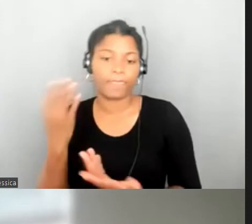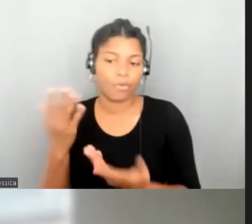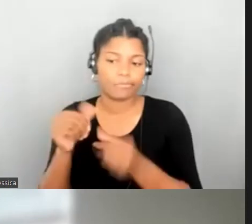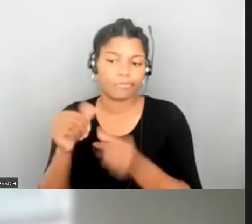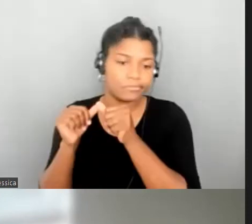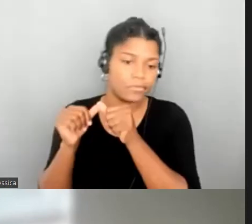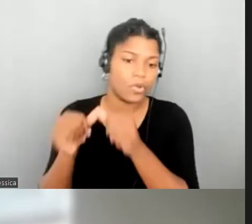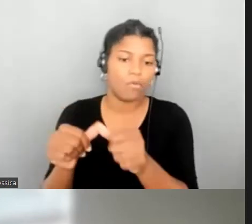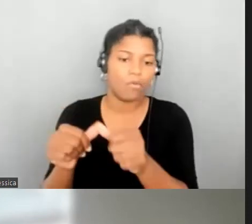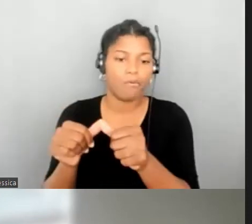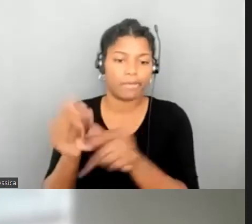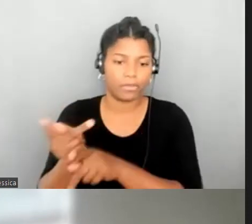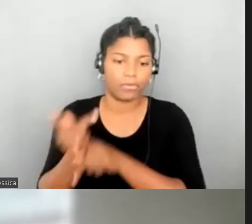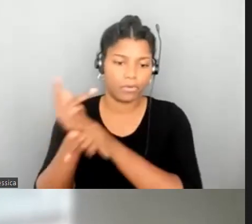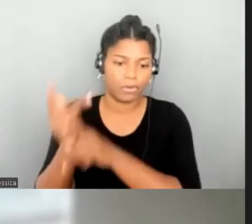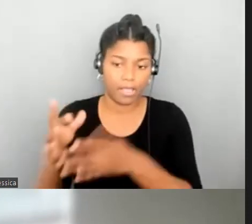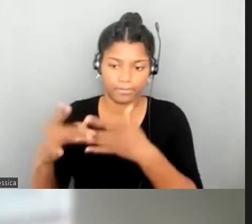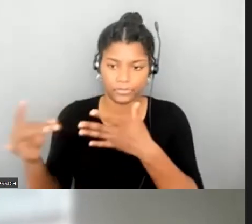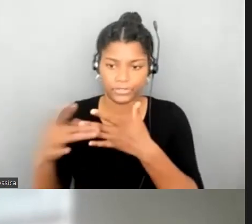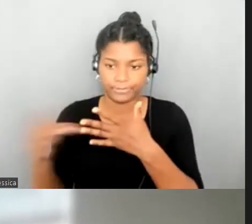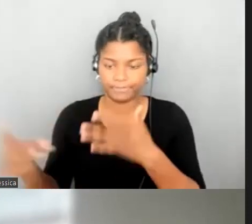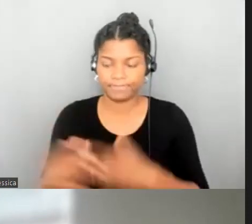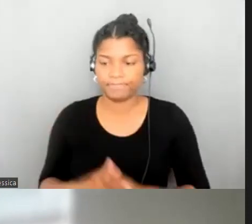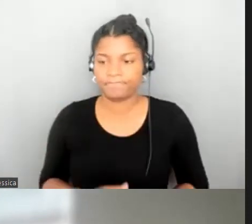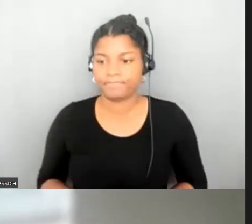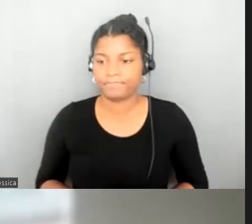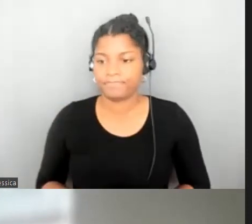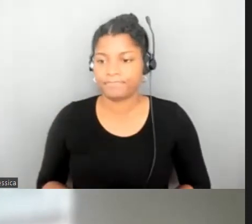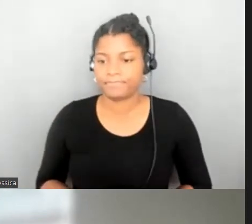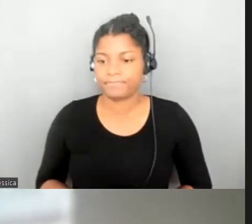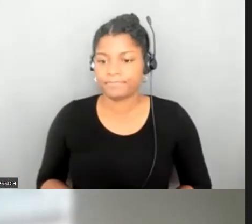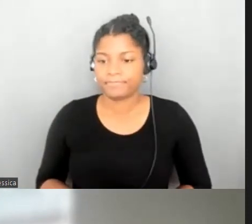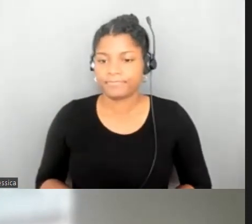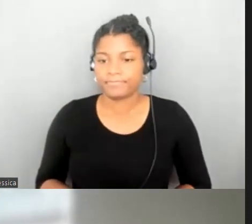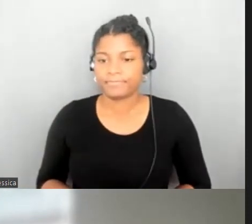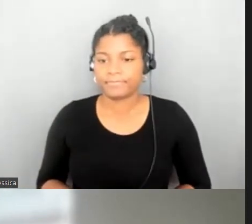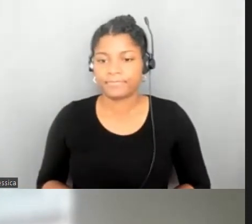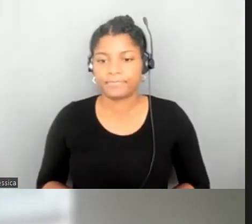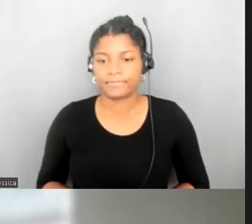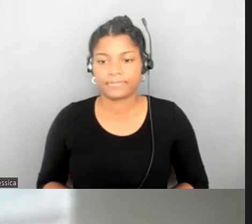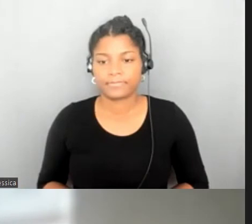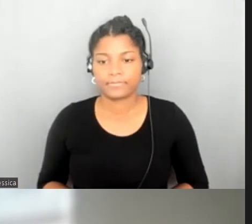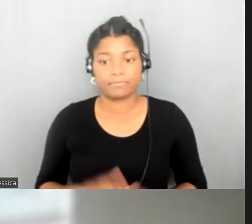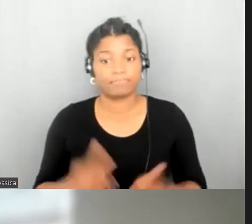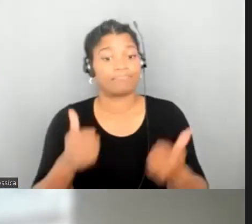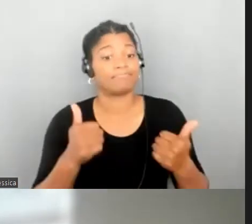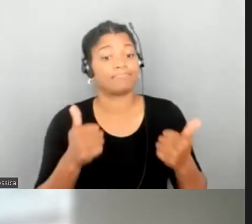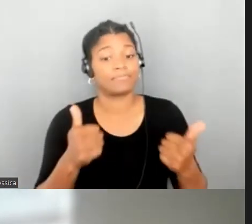care options. These are great suggestions.